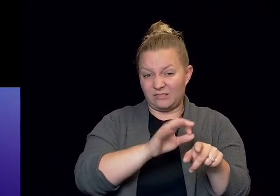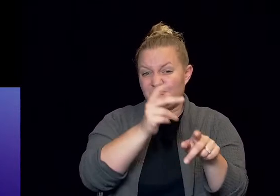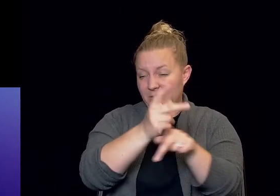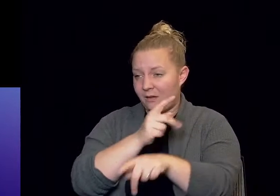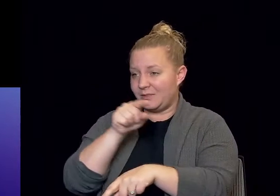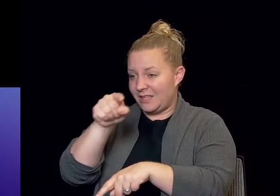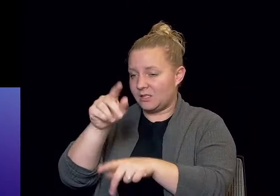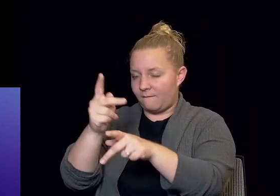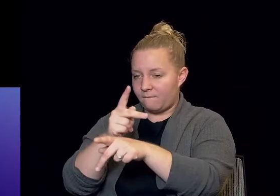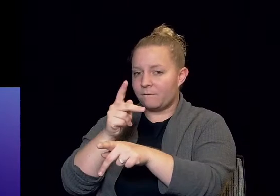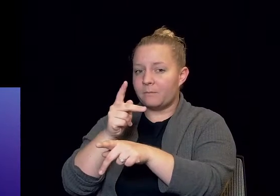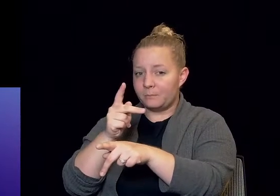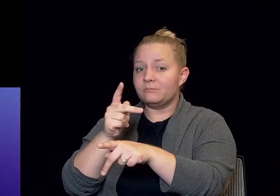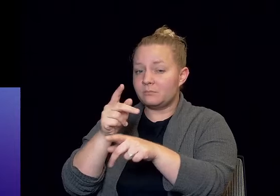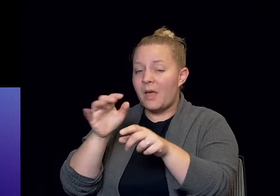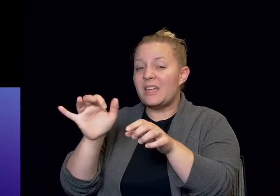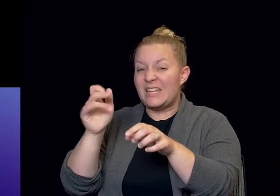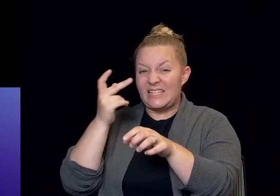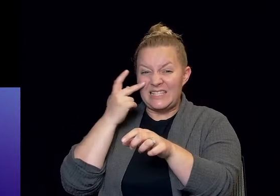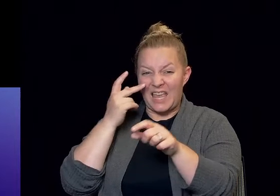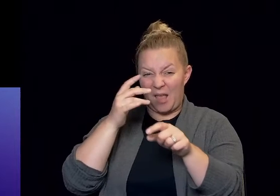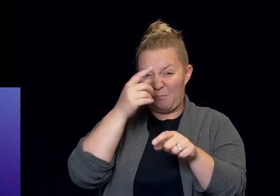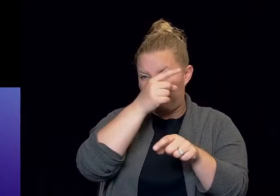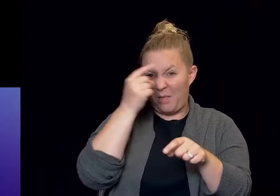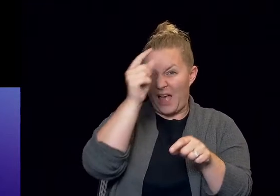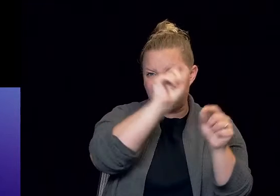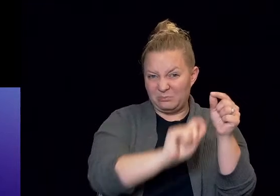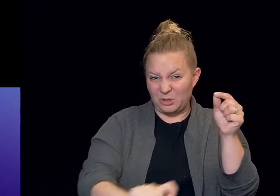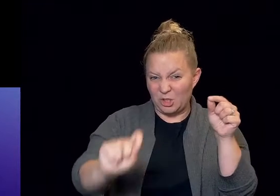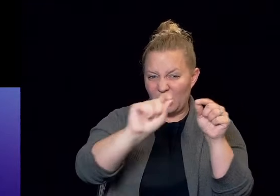that I circled in black, that's like a negative fraction. Whether that negative be out front of